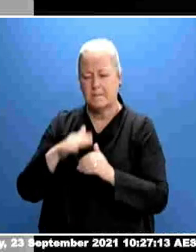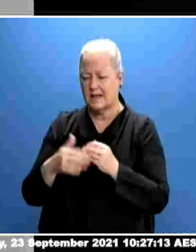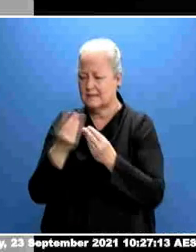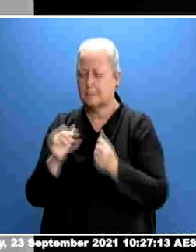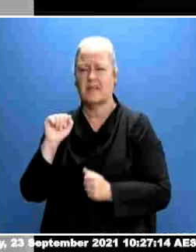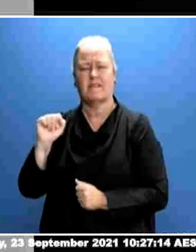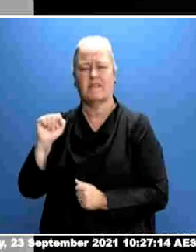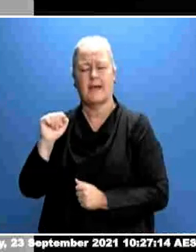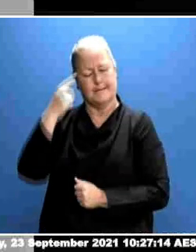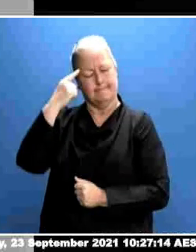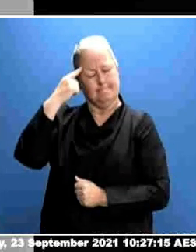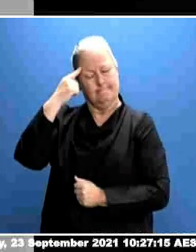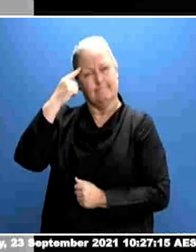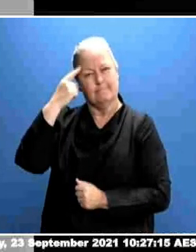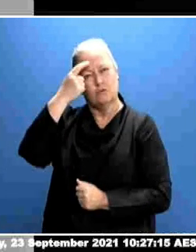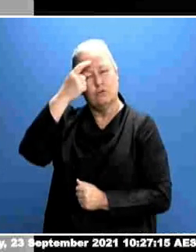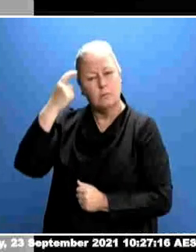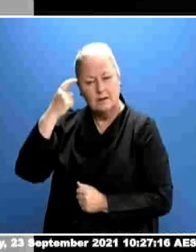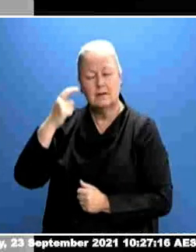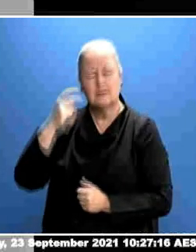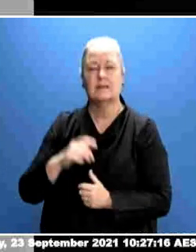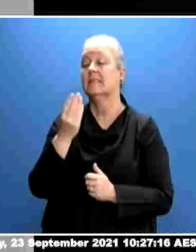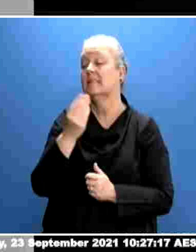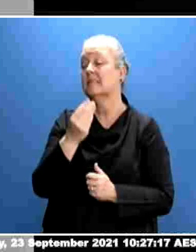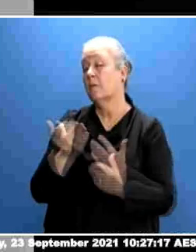Part of that is done through psychoeducation, and that's the provision